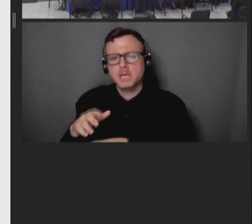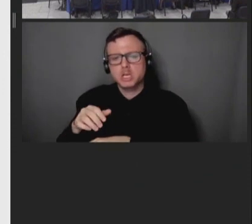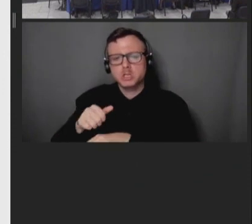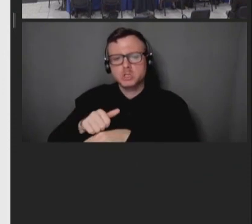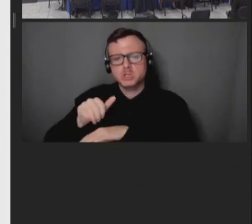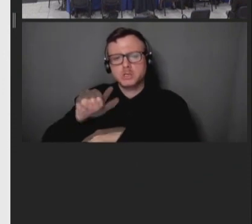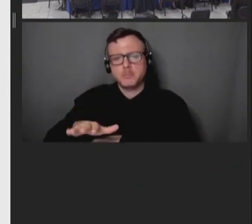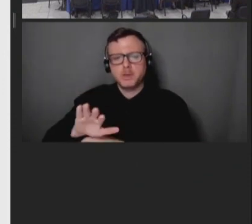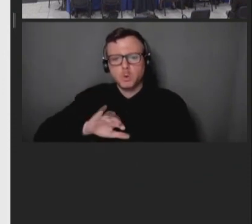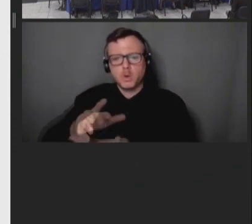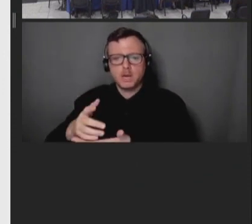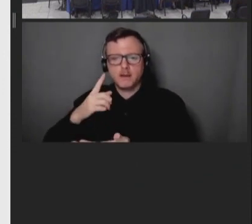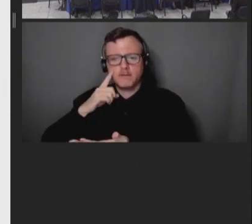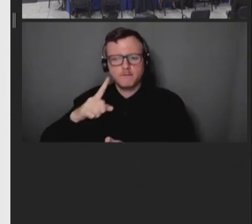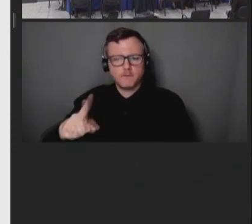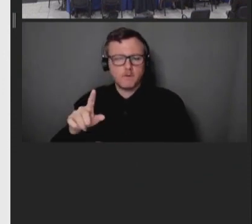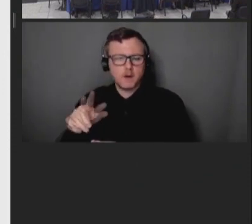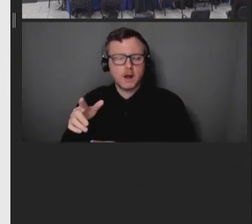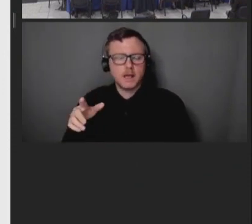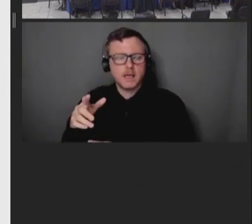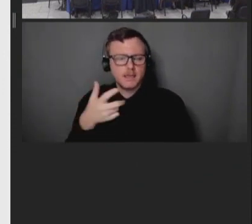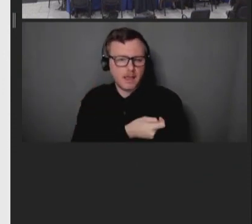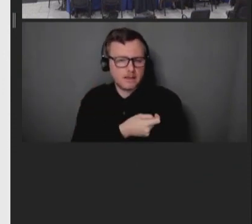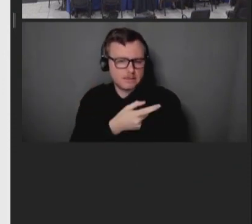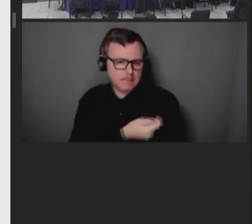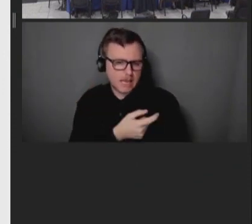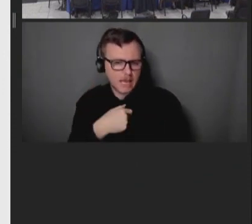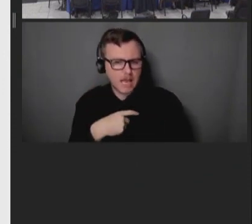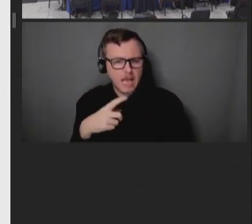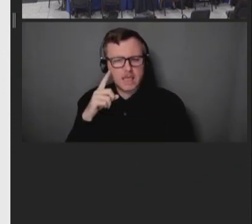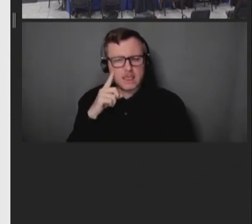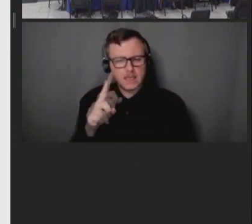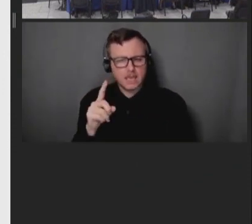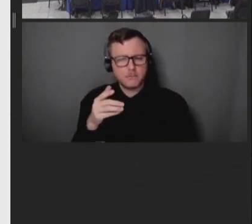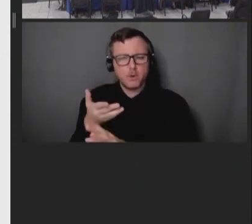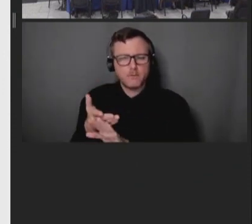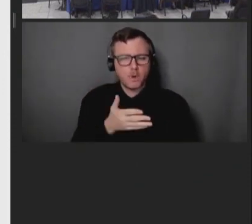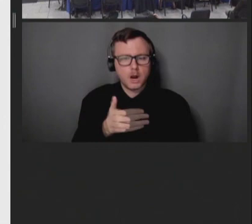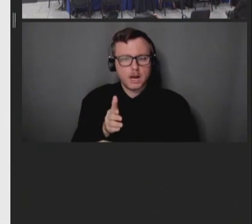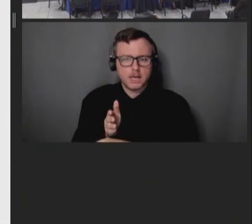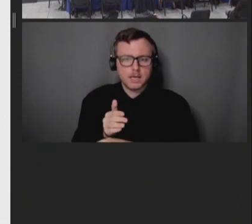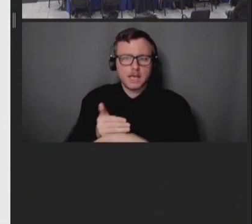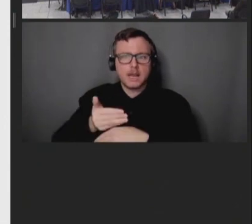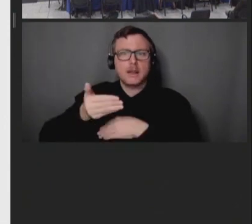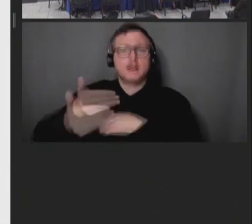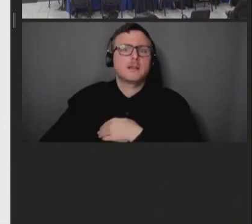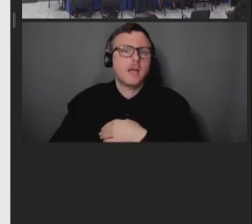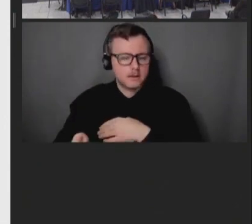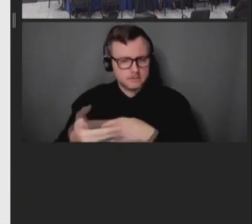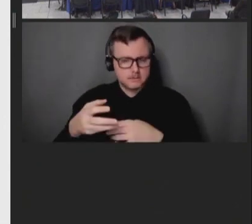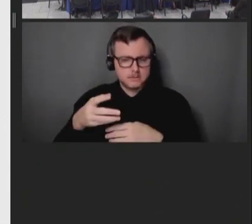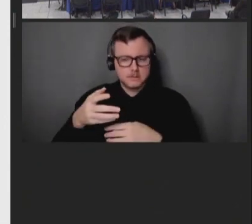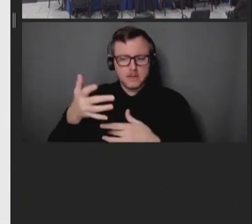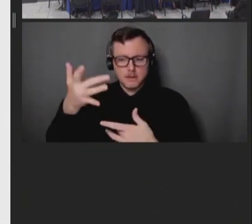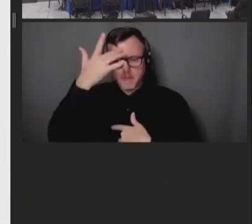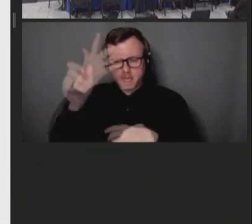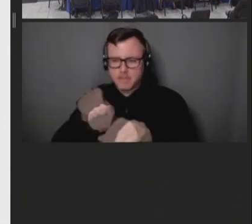and I really think ahead of the next pandemic, which I hope I'm not around to see, but I do